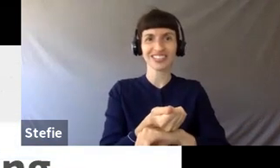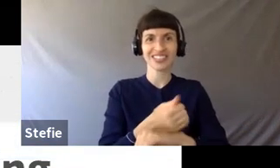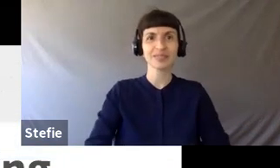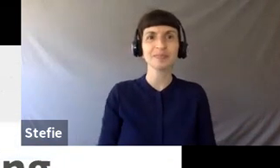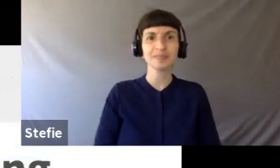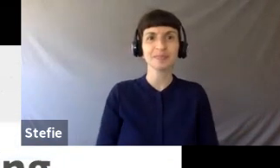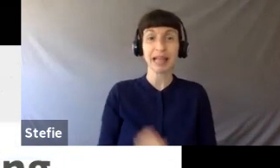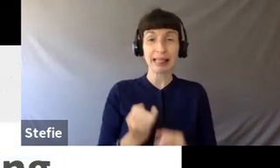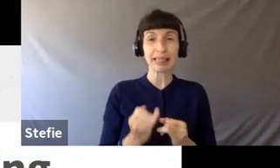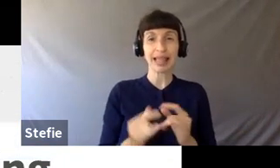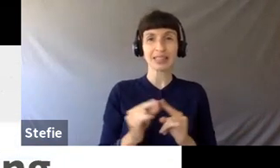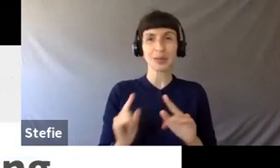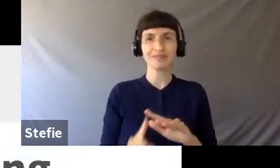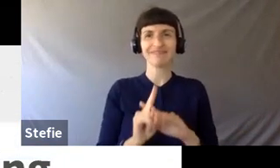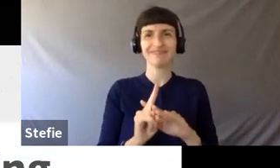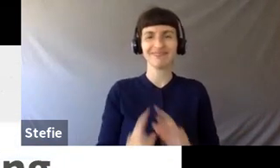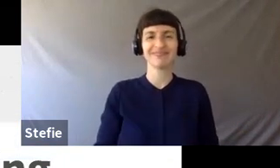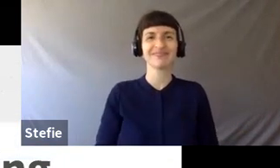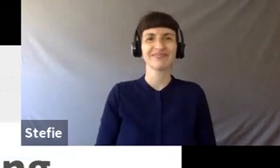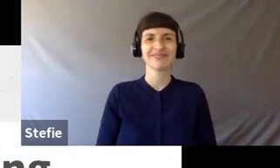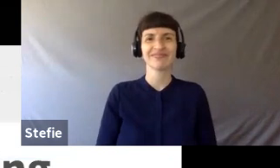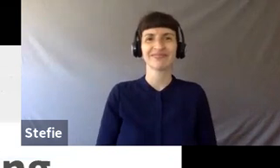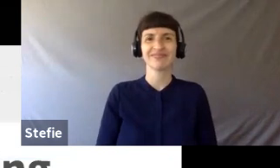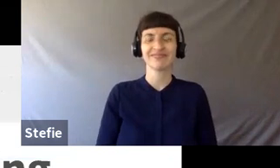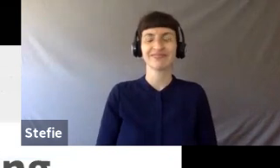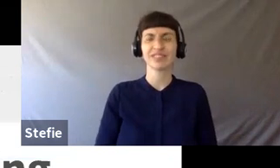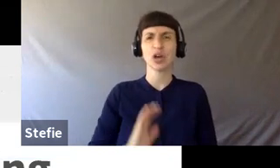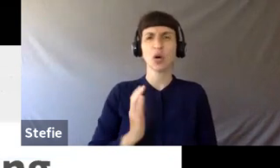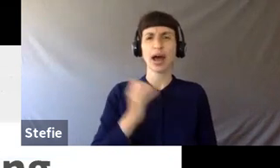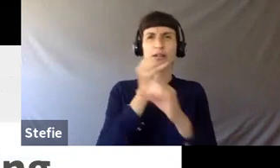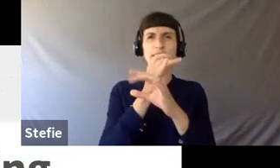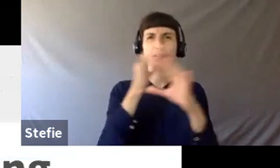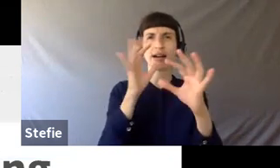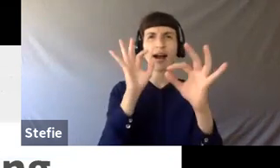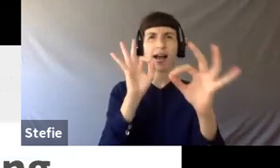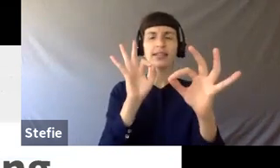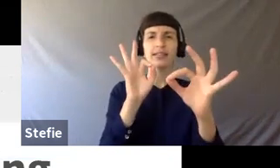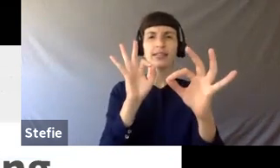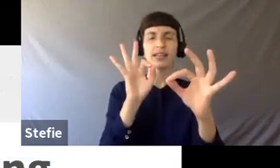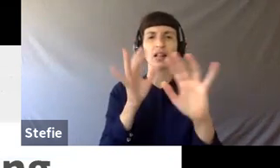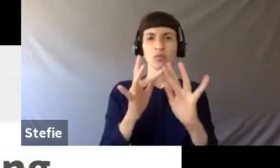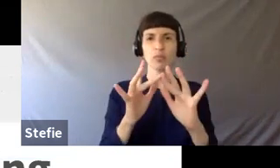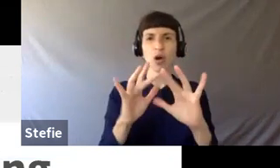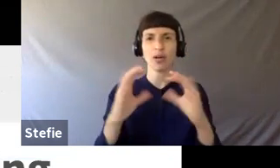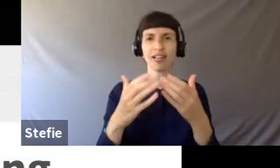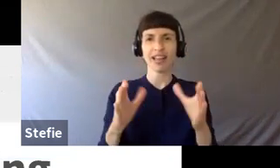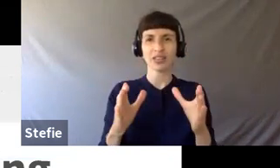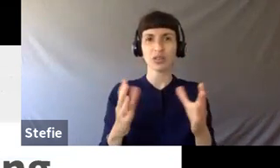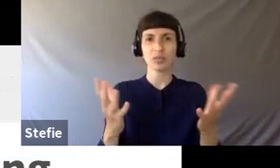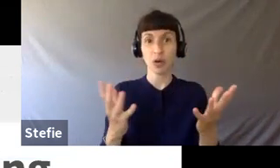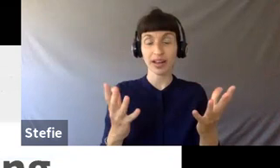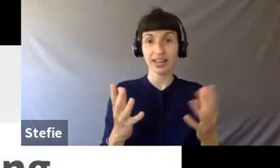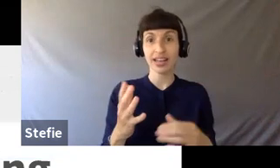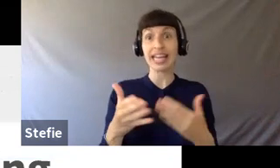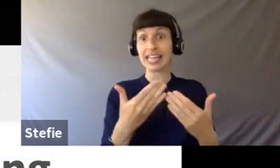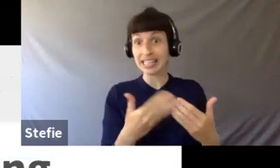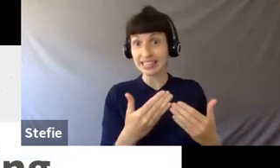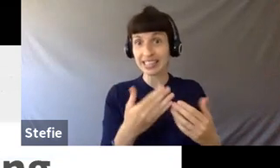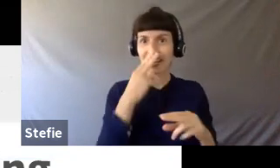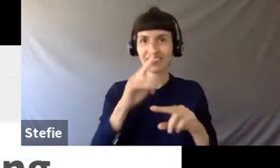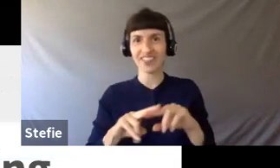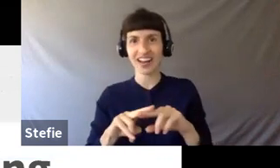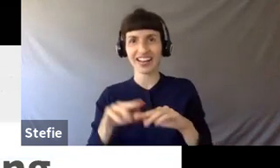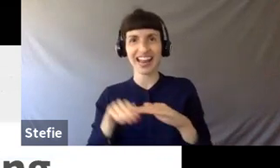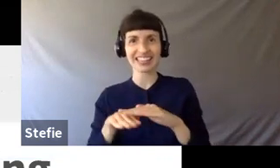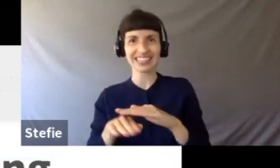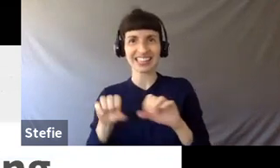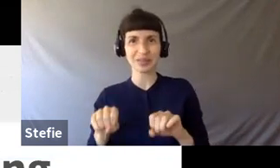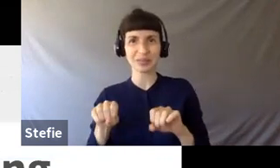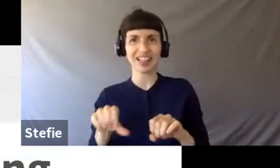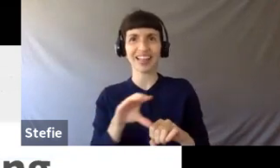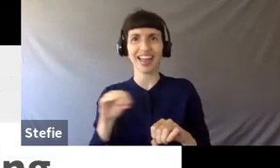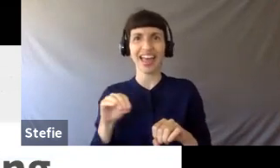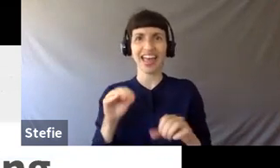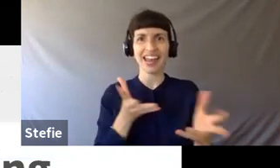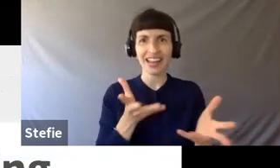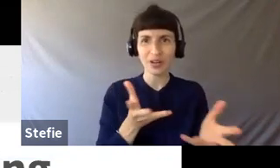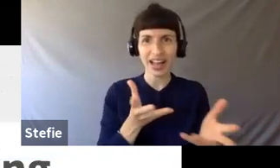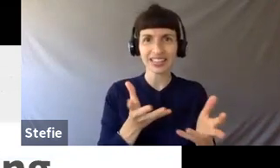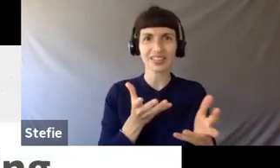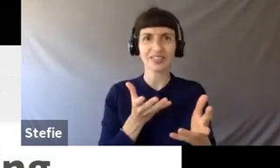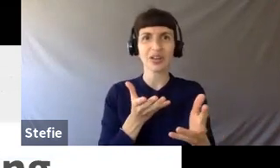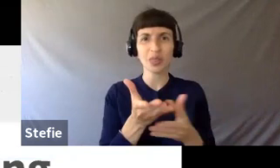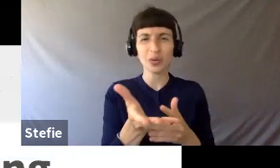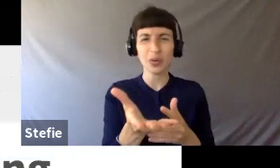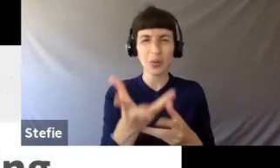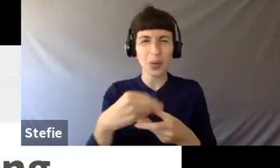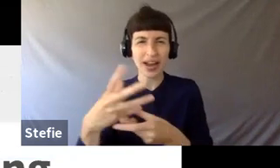I'm going to lock the quiz. We're going to see if we can make a sentence based on the words that appear to largest. I'm locking it.